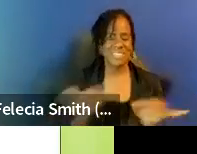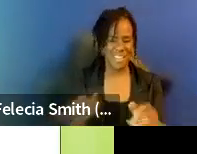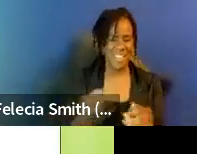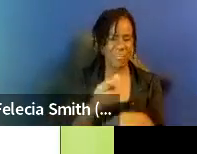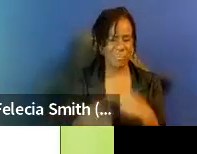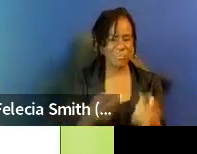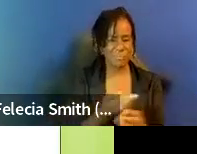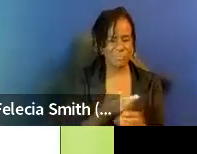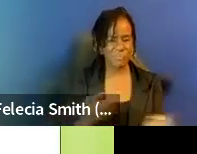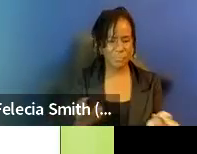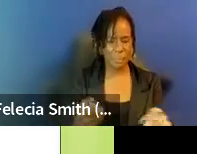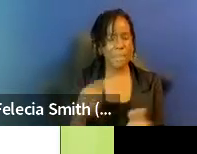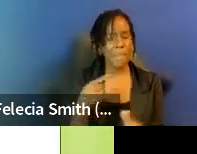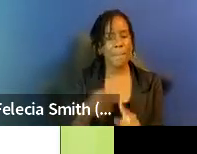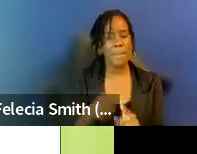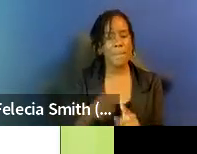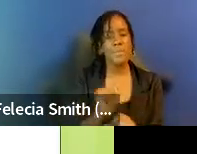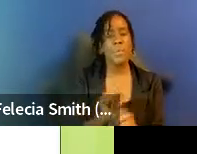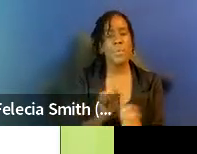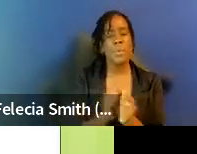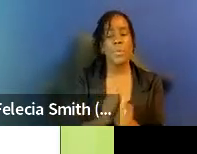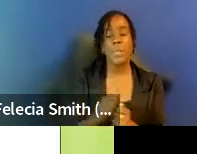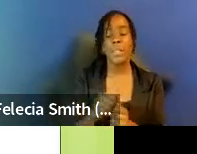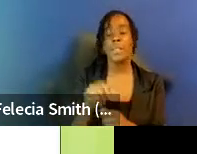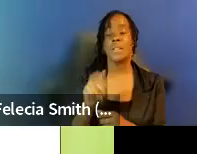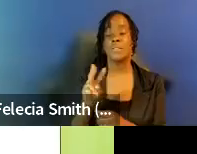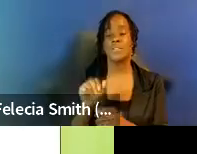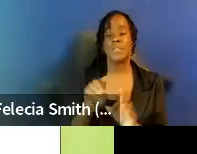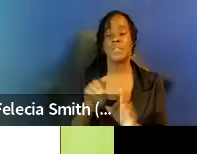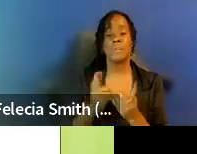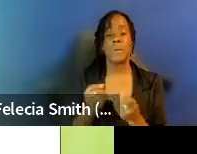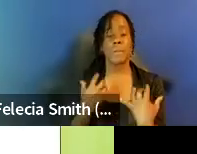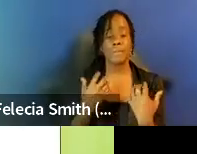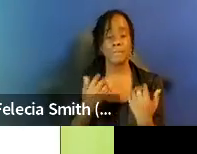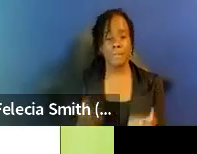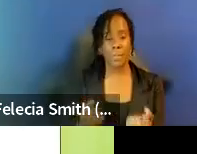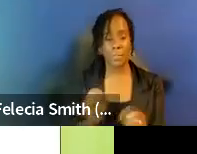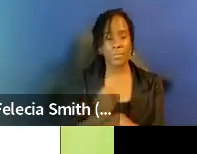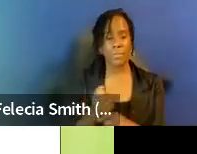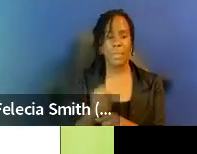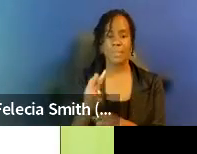many of those resources overlap with resources for people with